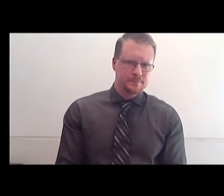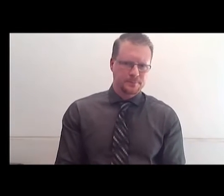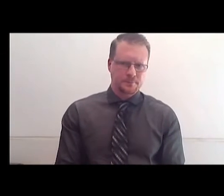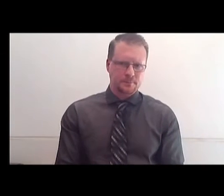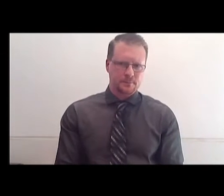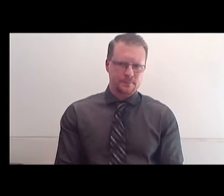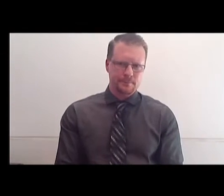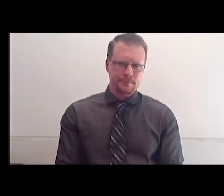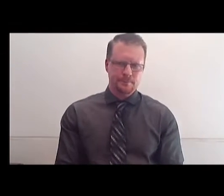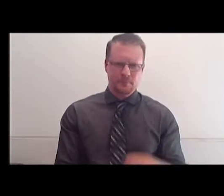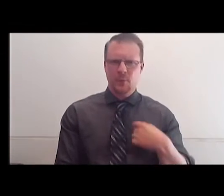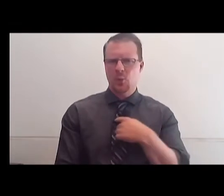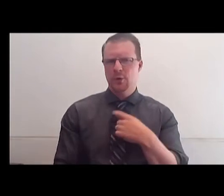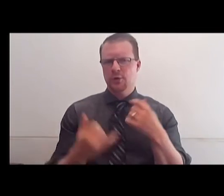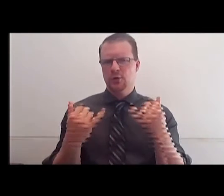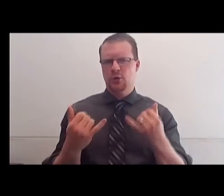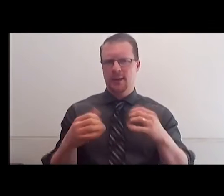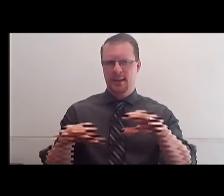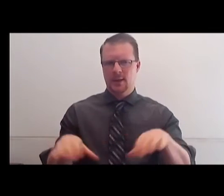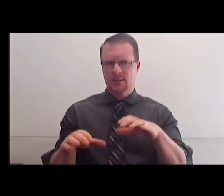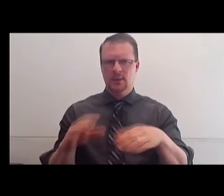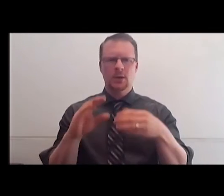supports their entrance into the workforce.